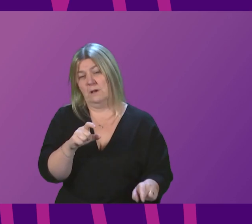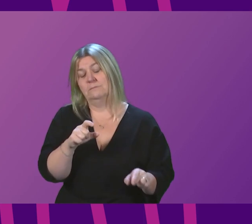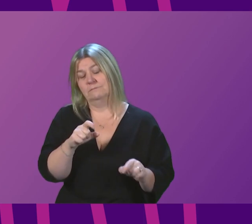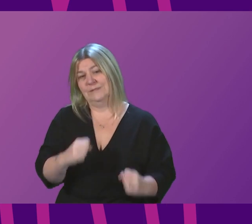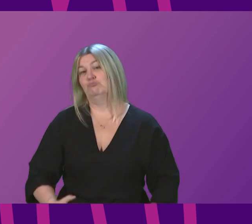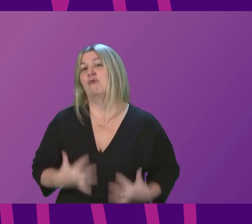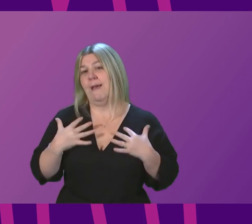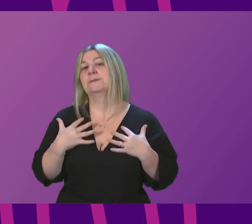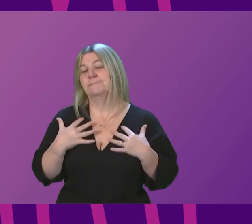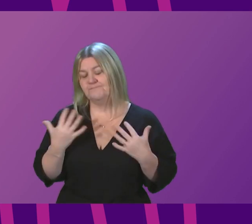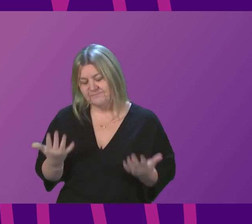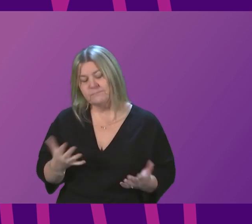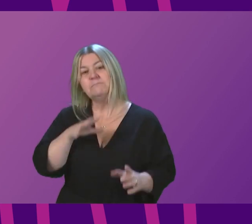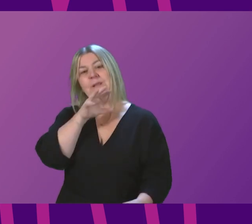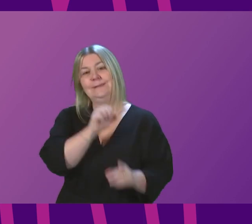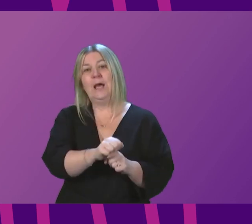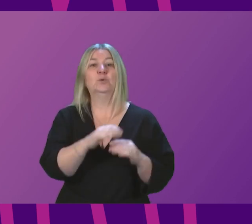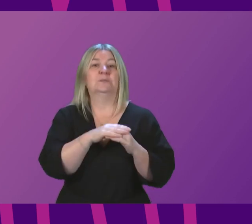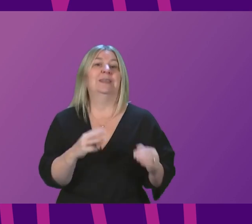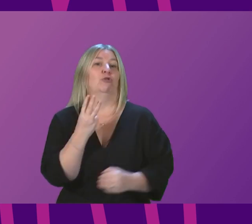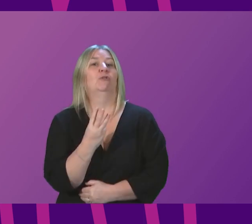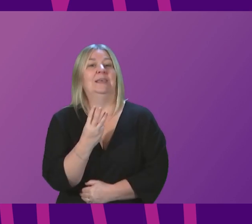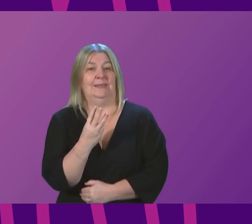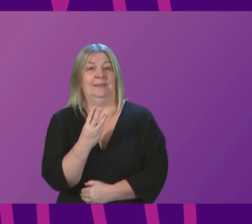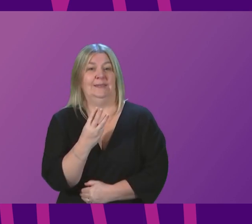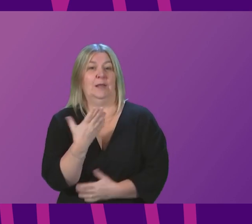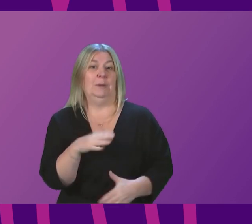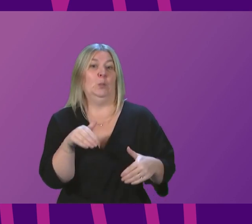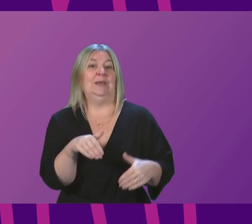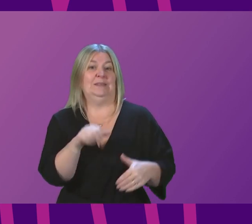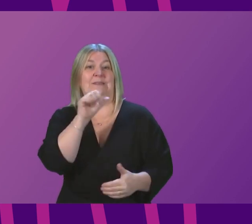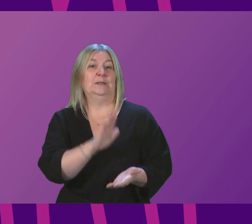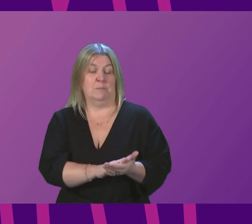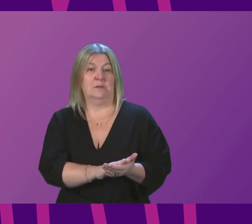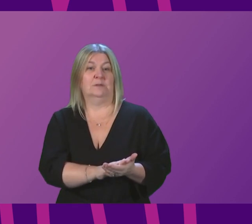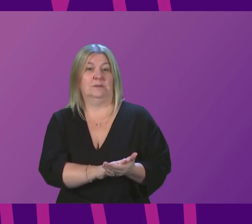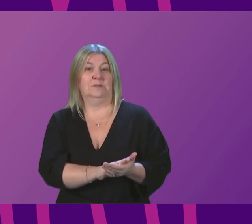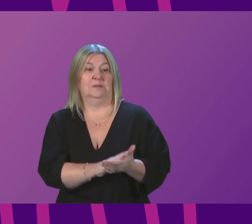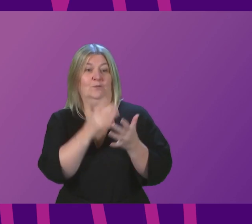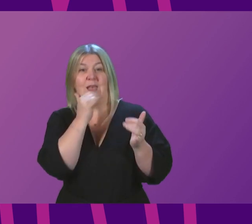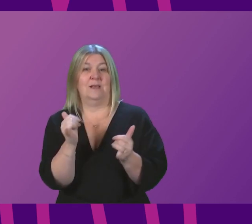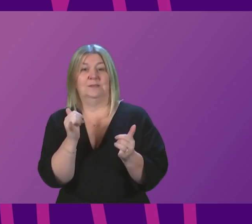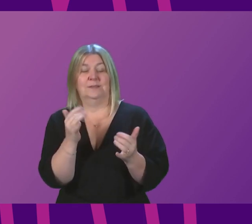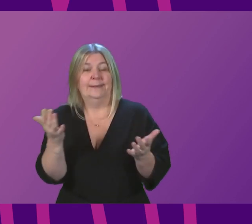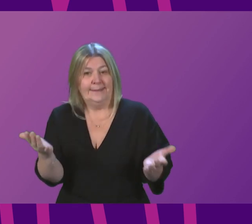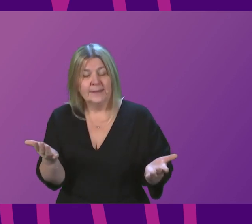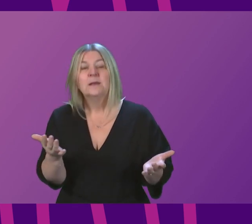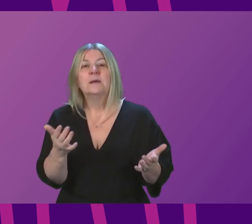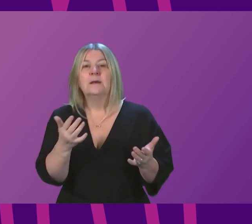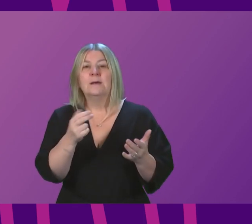He was diagnosed at stage 3, having waited six months for his test. As we are all aware, the national health service is under severe pressure and that kind of